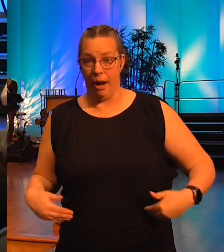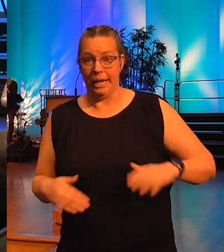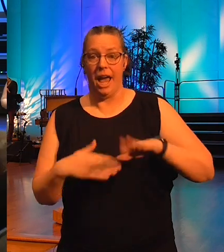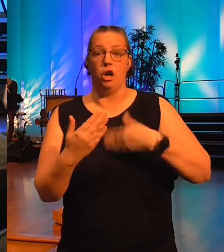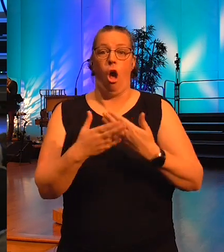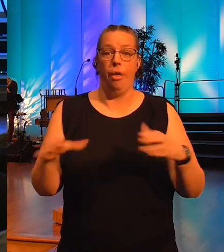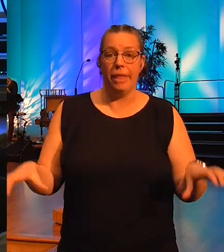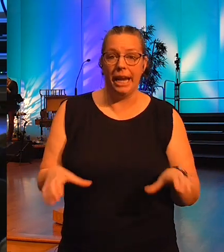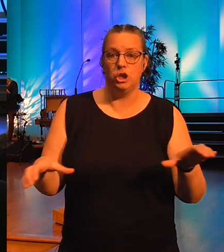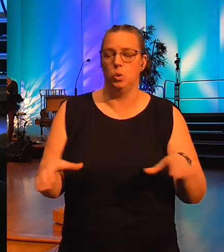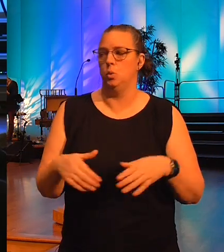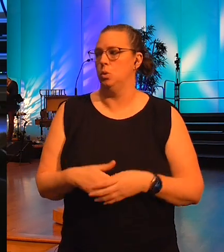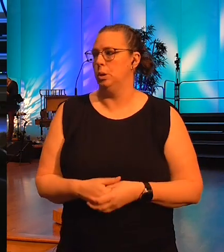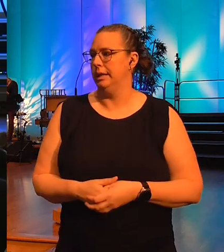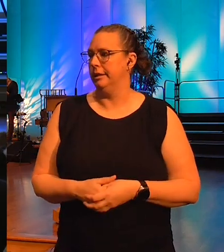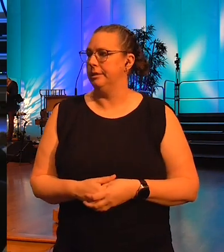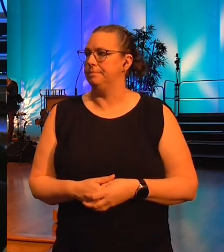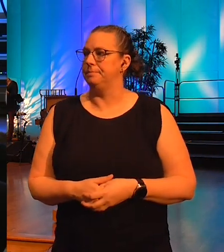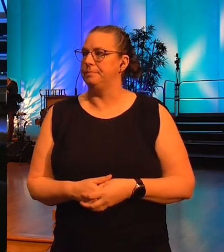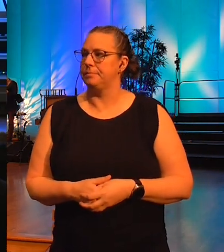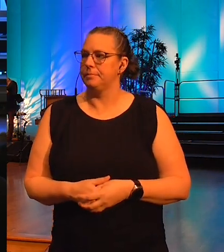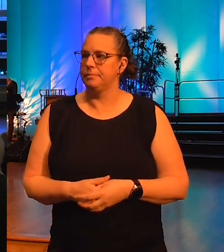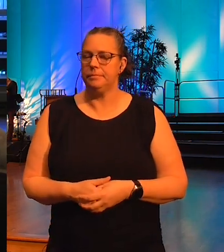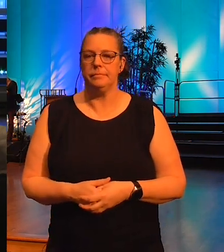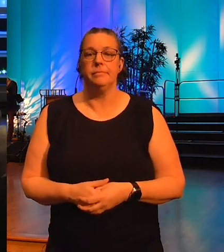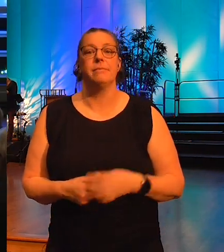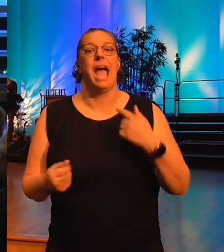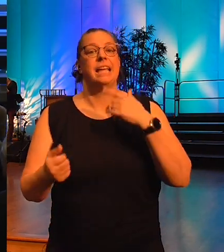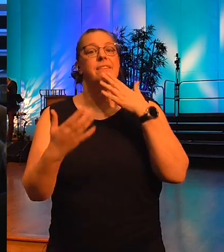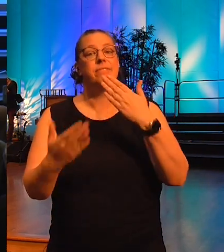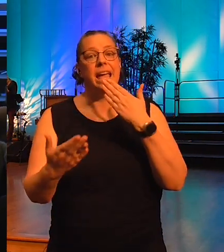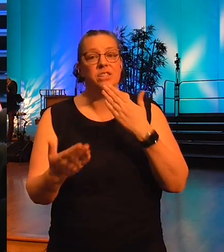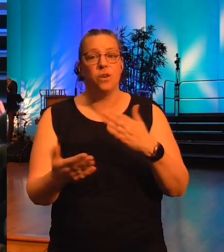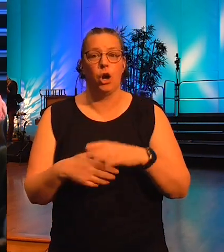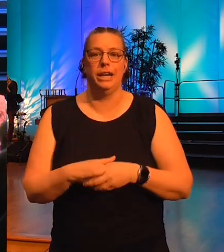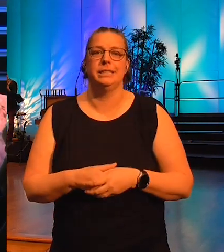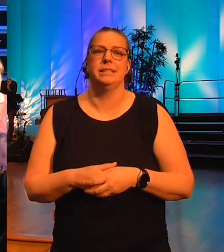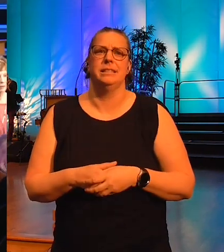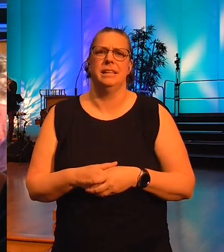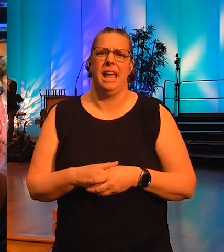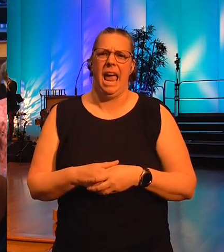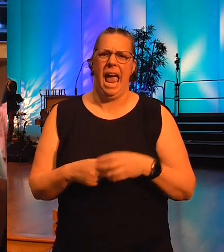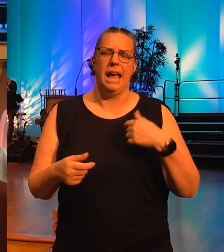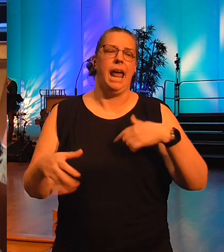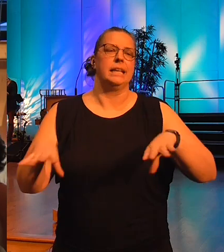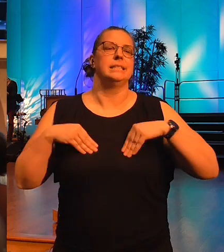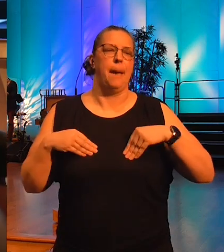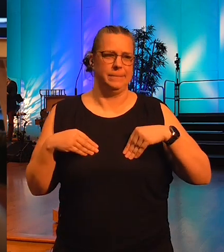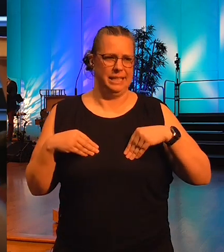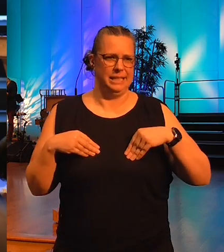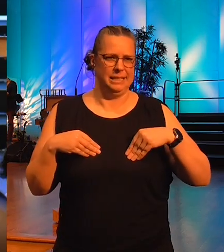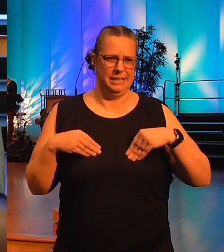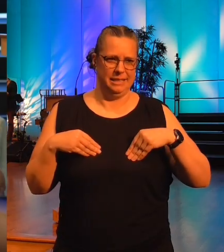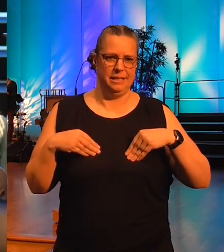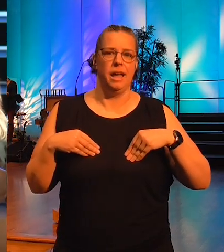do I give thanks for it and I accept it just the